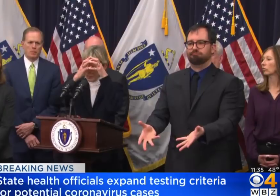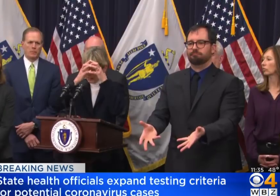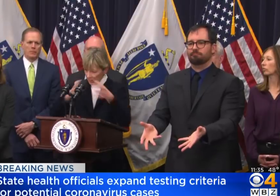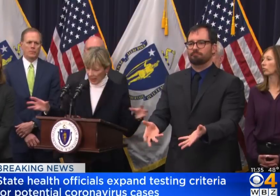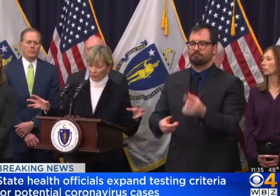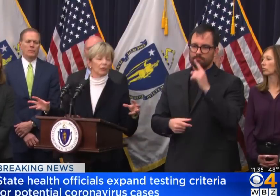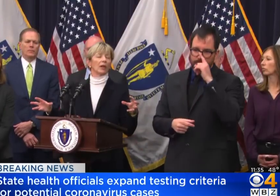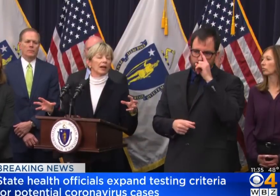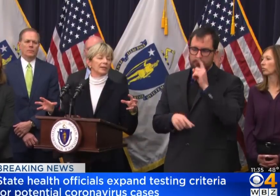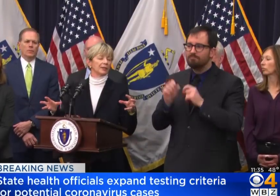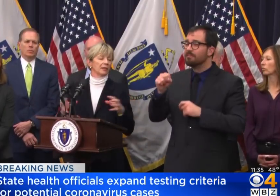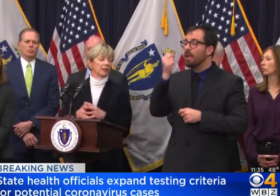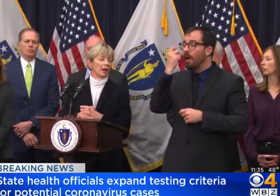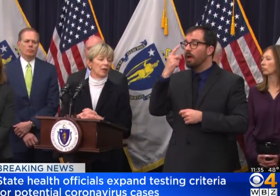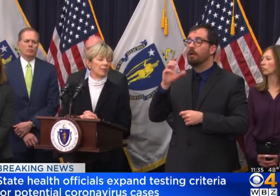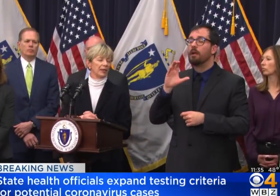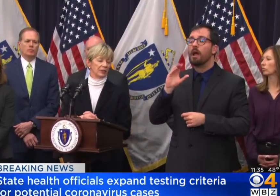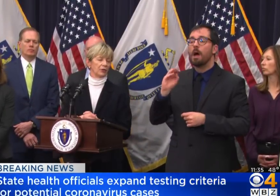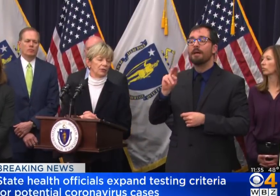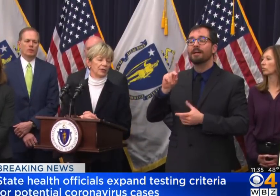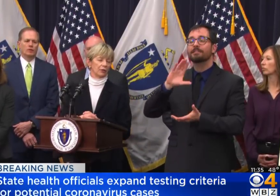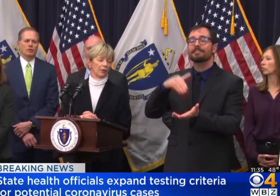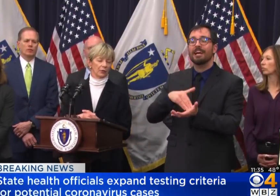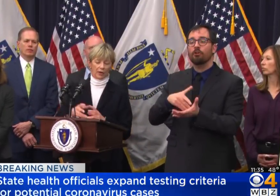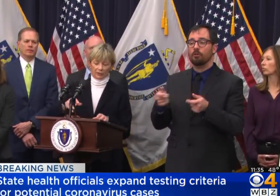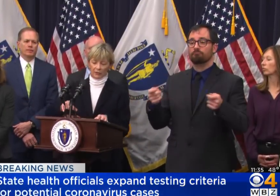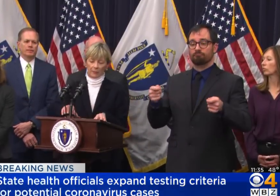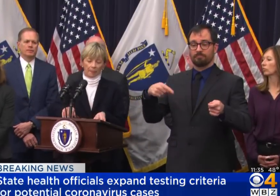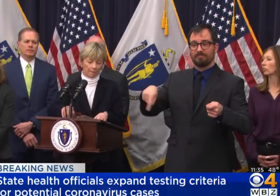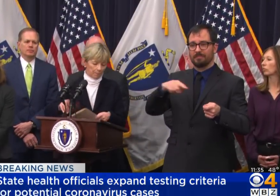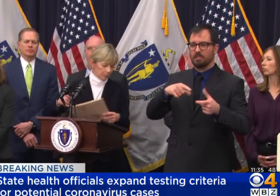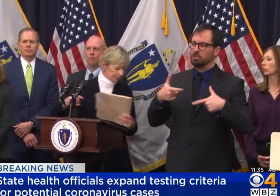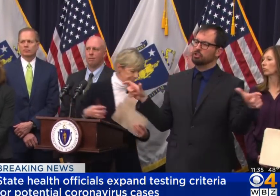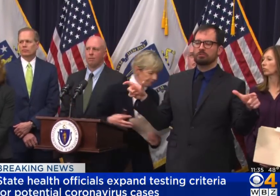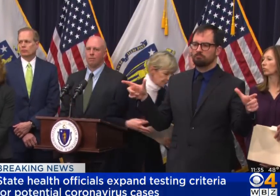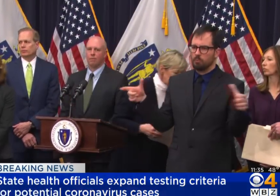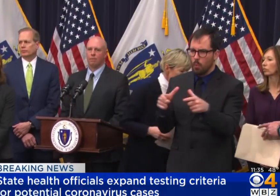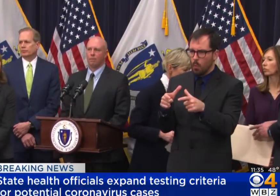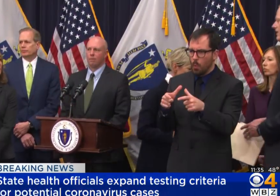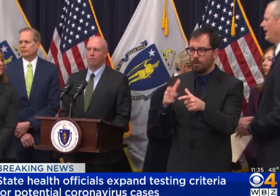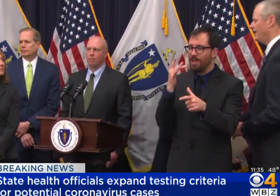NEED IN ORDER TO EFFECTUATE IT. IT IS A VERY, IT IS A SMALL